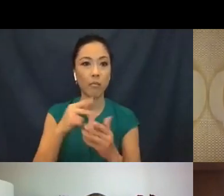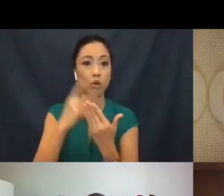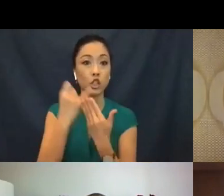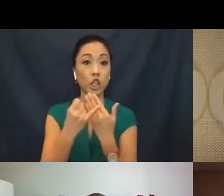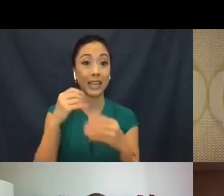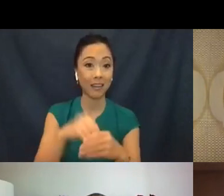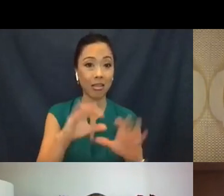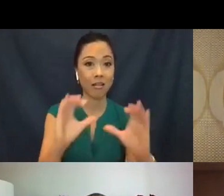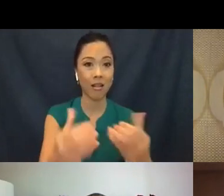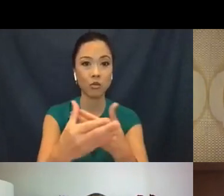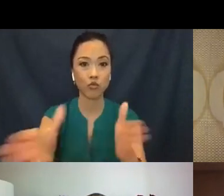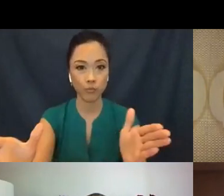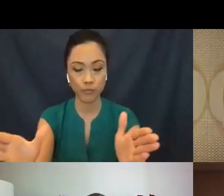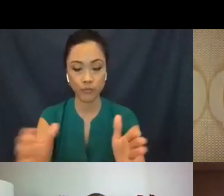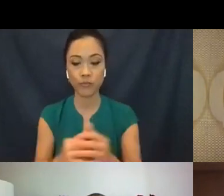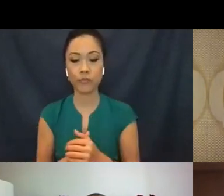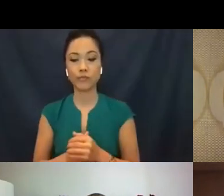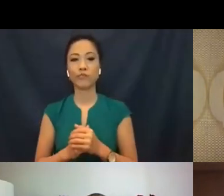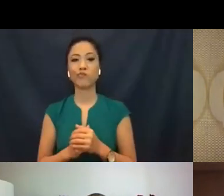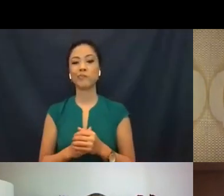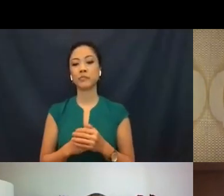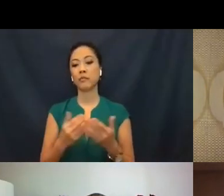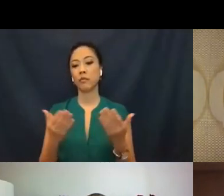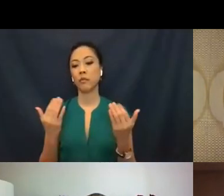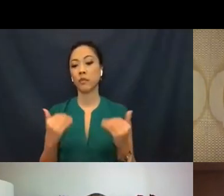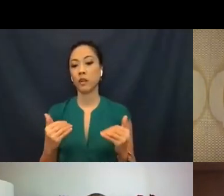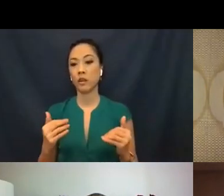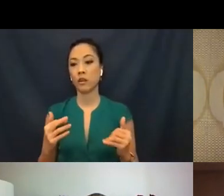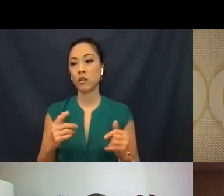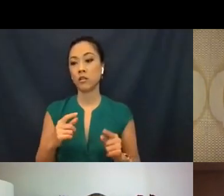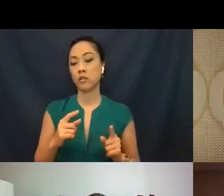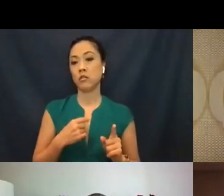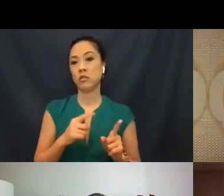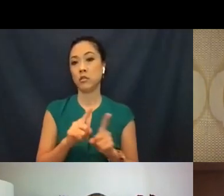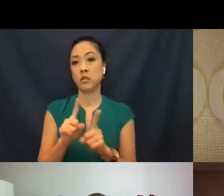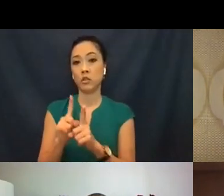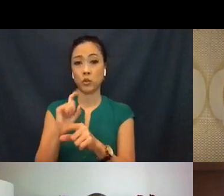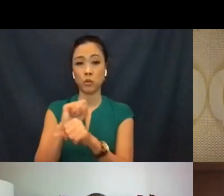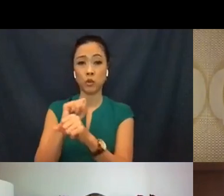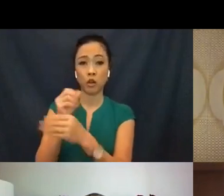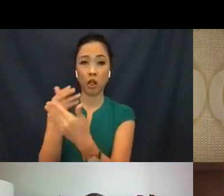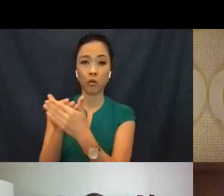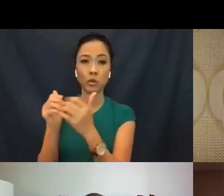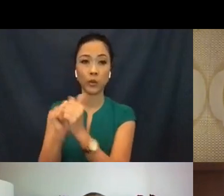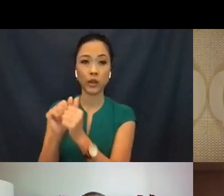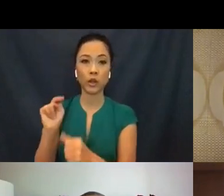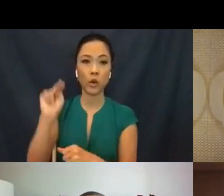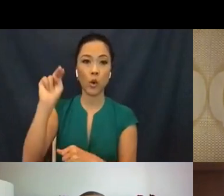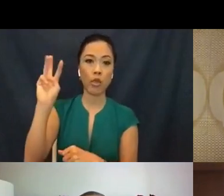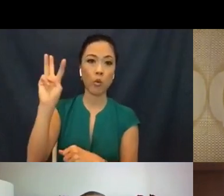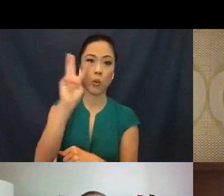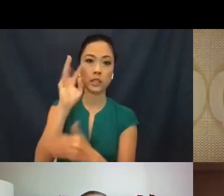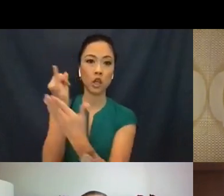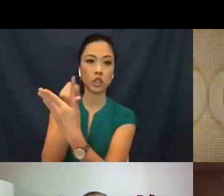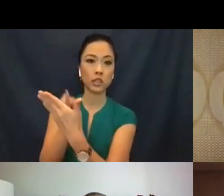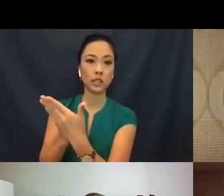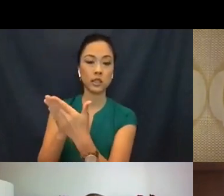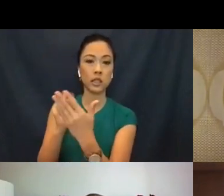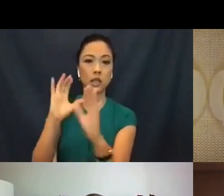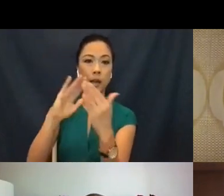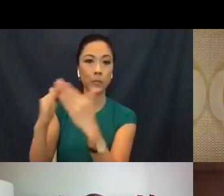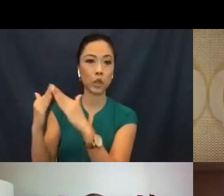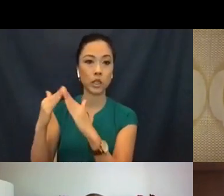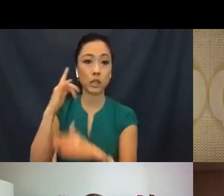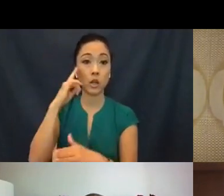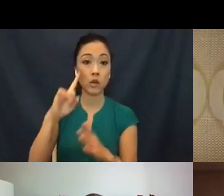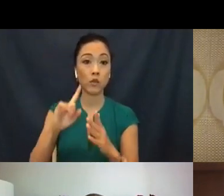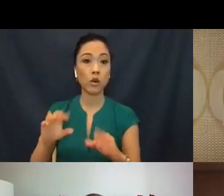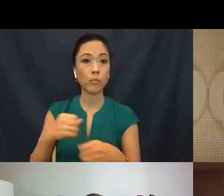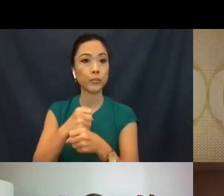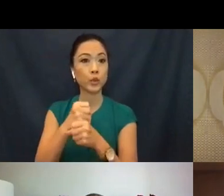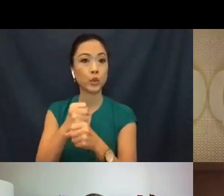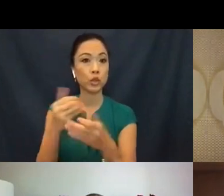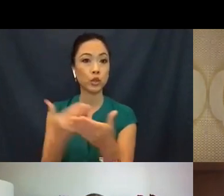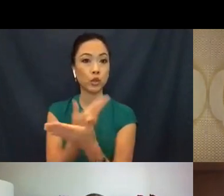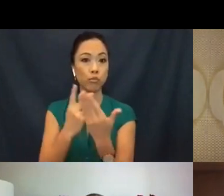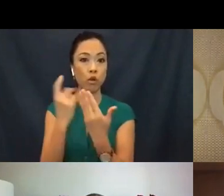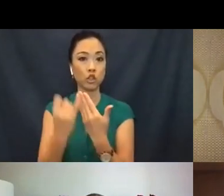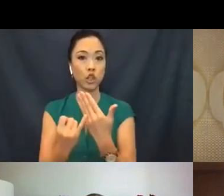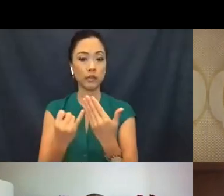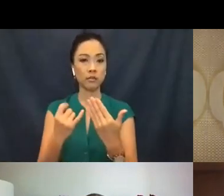17:54:53 working with the community to produce new projects, something I learned a lot from